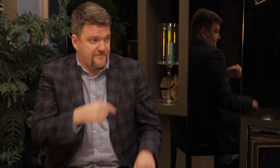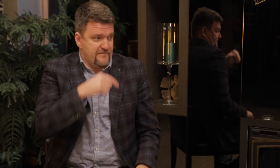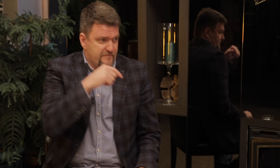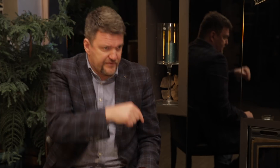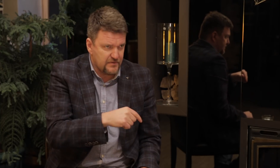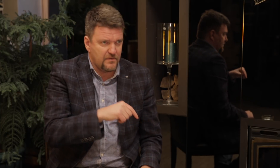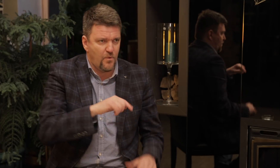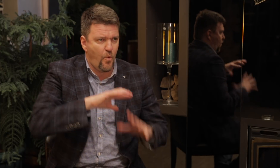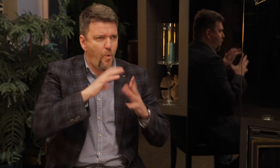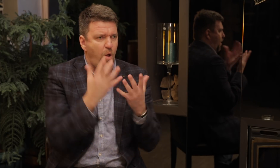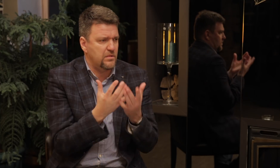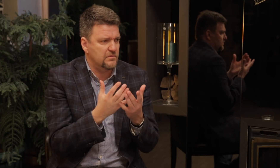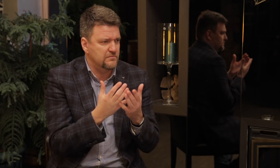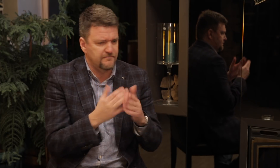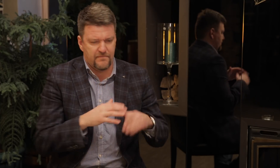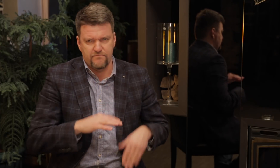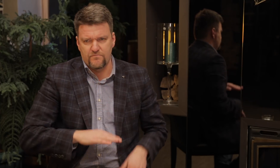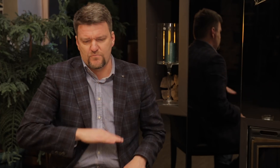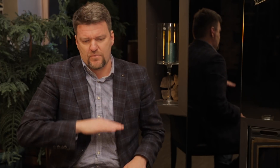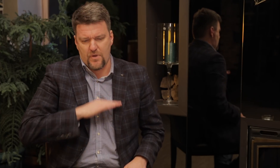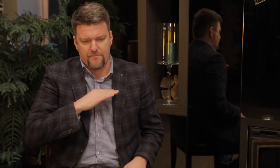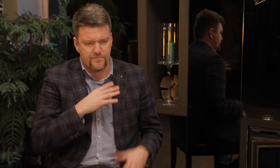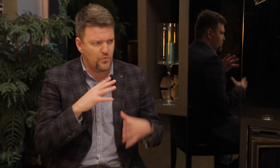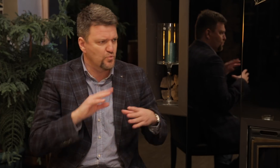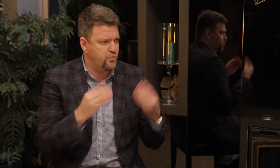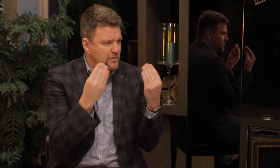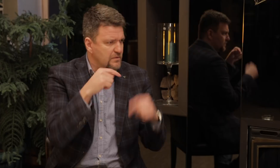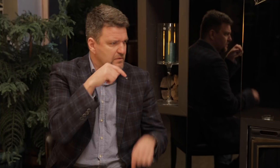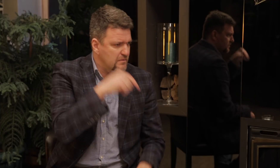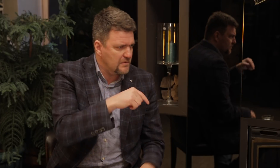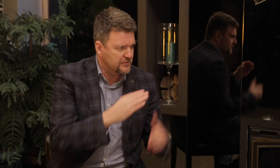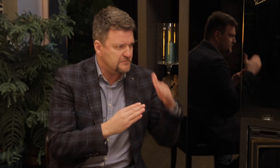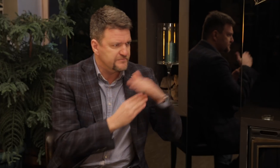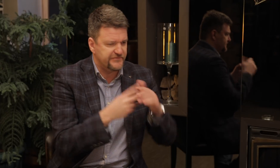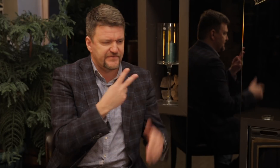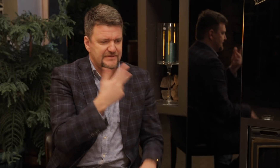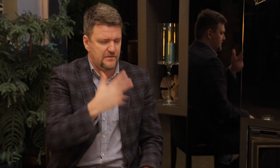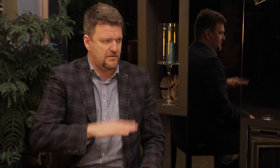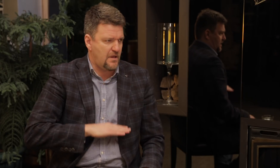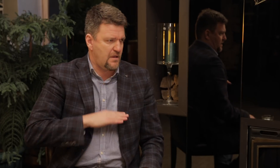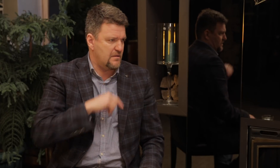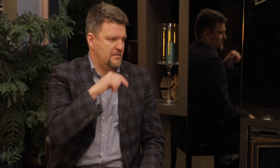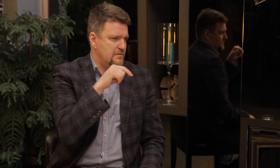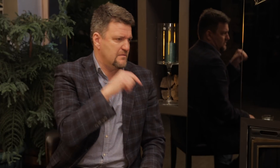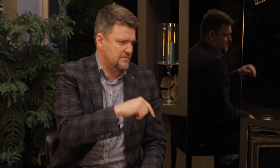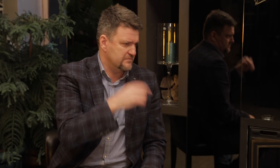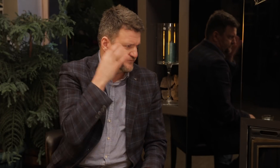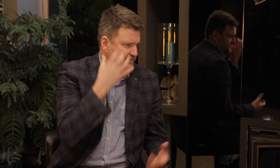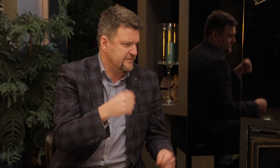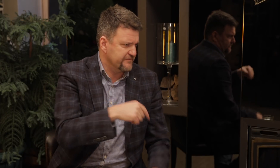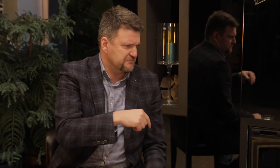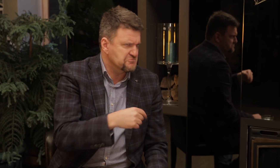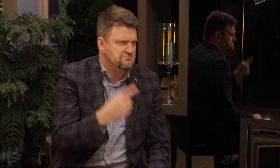Competitions around the world for youth up to the age of 23.